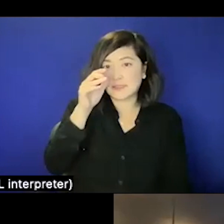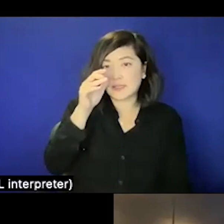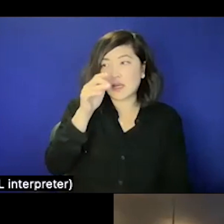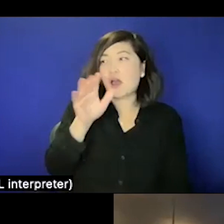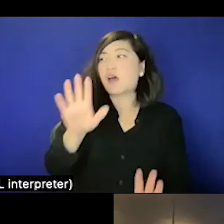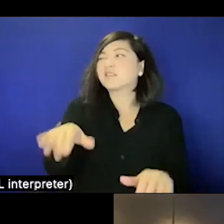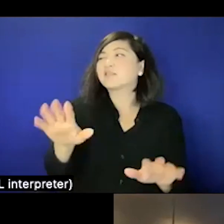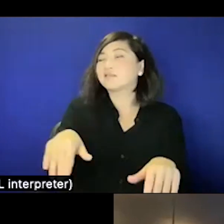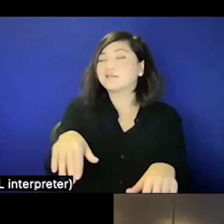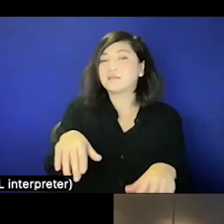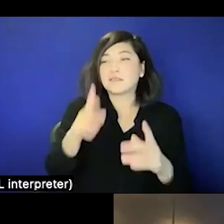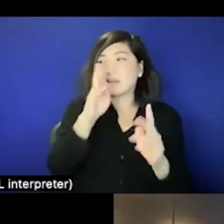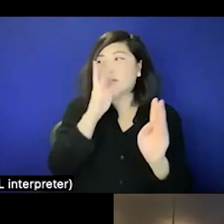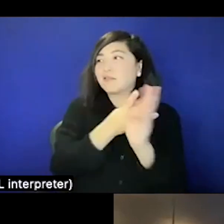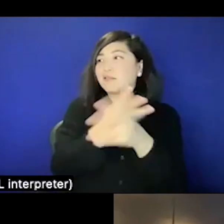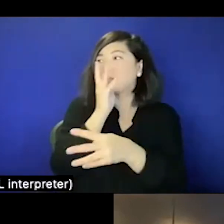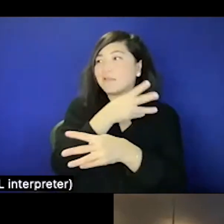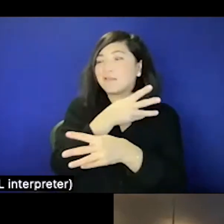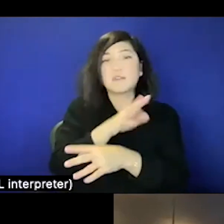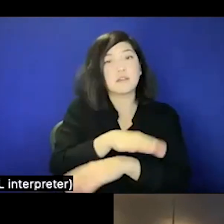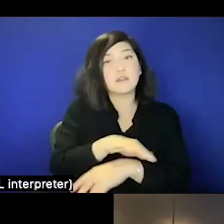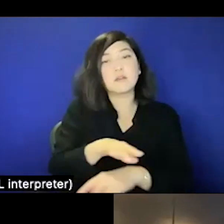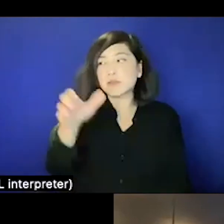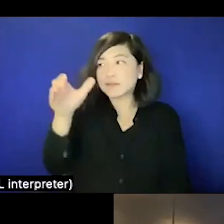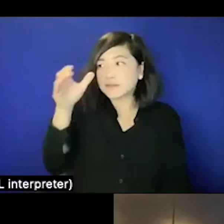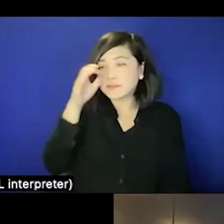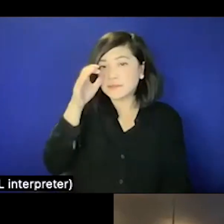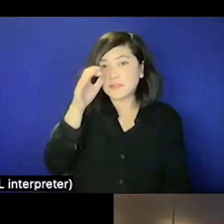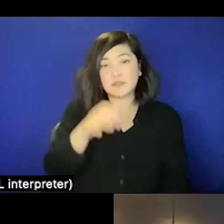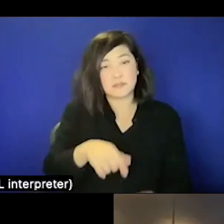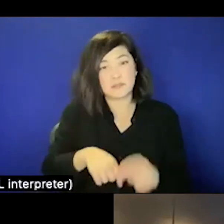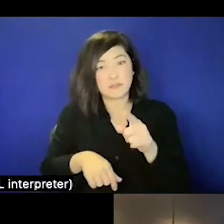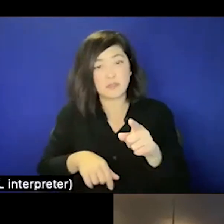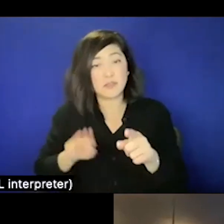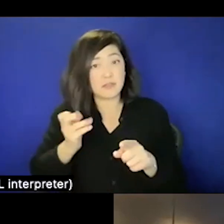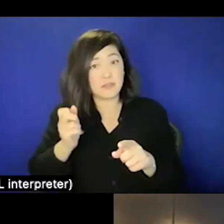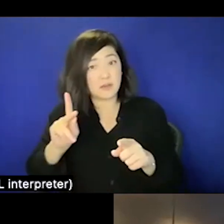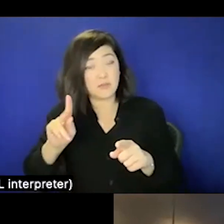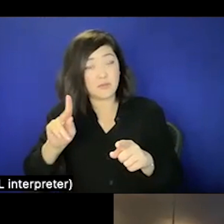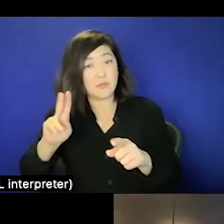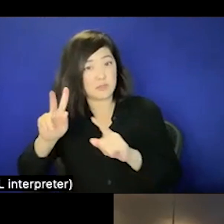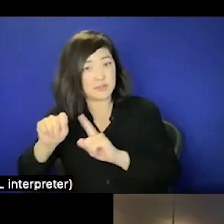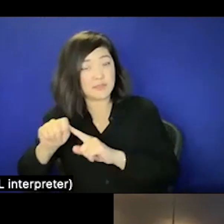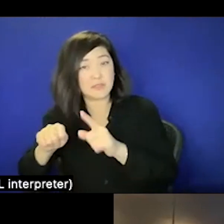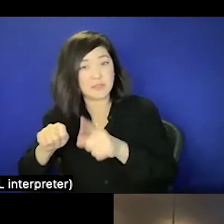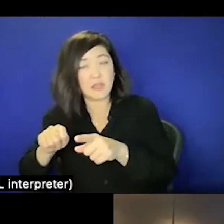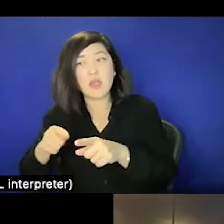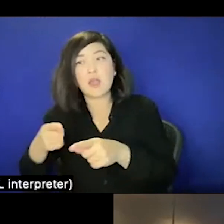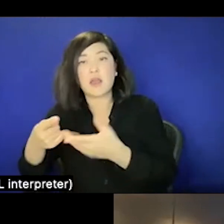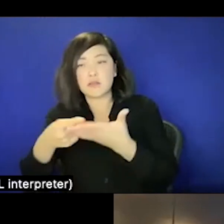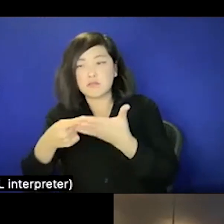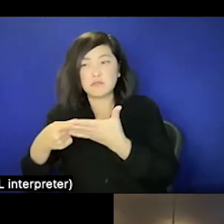were involved with, that BookNet was involved with in talking to indigenous communities. You